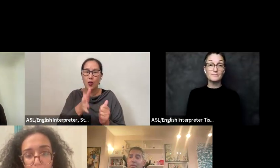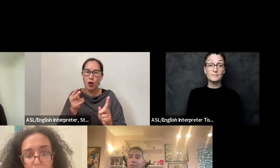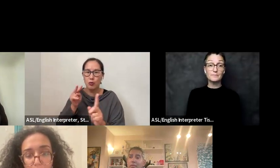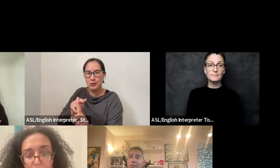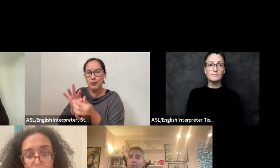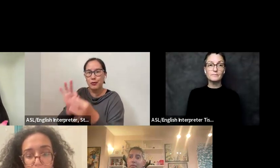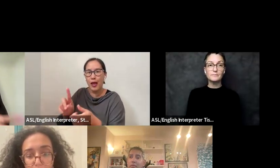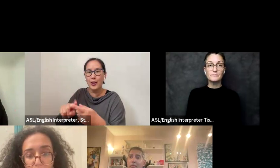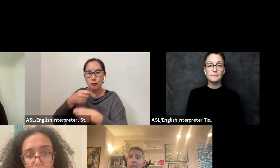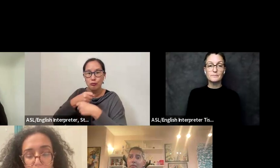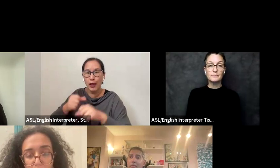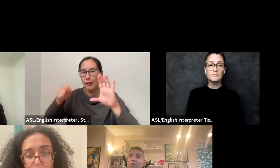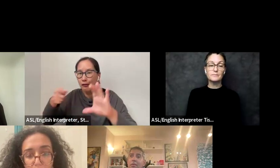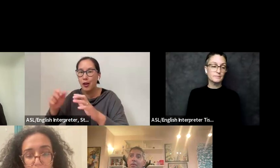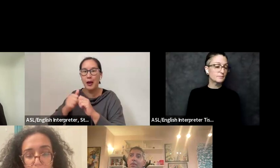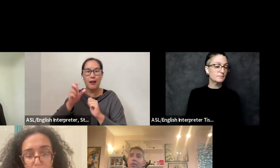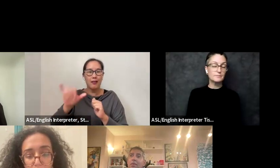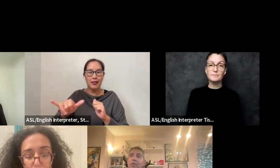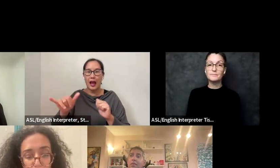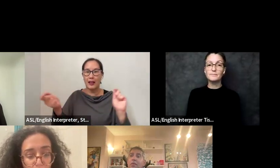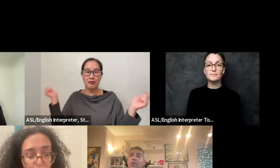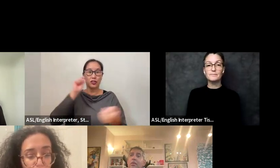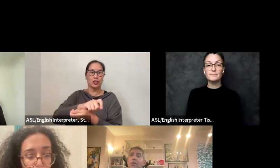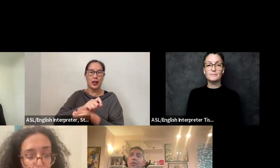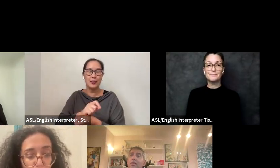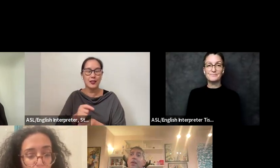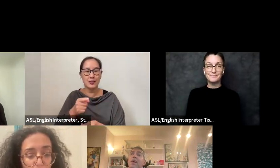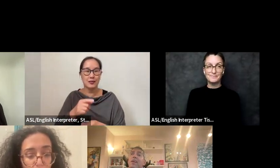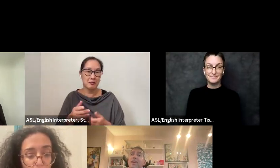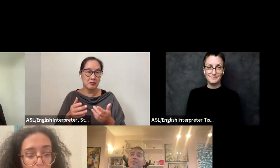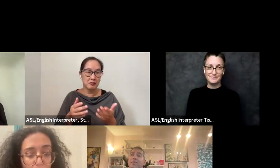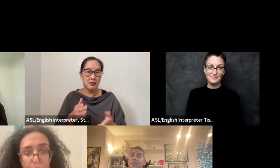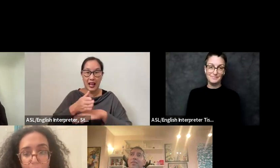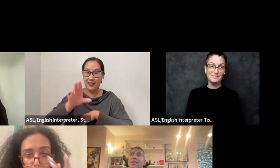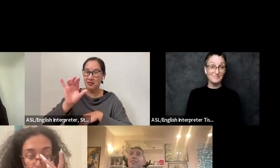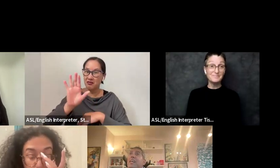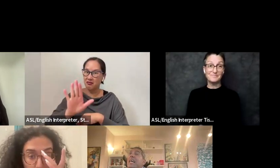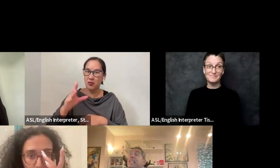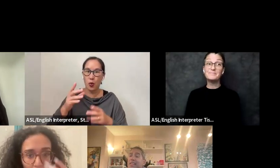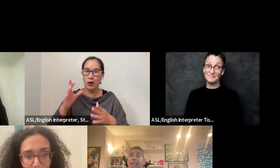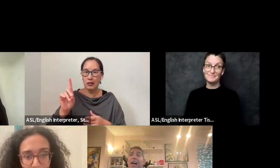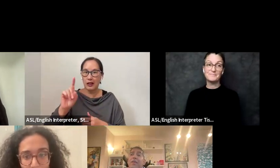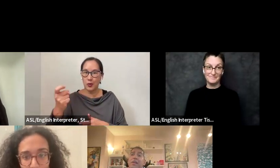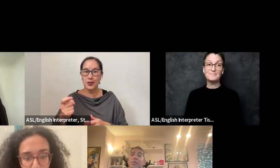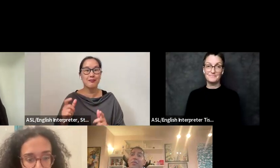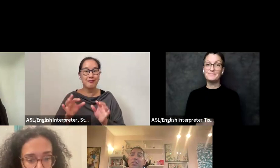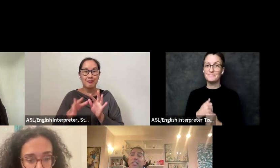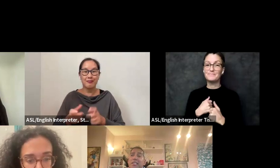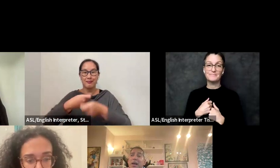and how it was literally making yourself the subject of your own films after diagnosis? Jason: Yeah, yeah. Hi. My name is Jason.